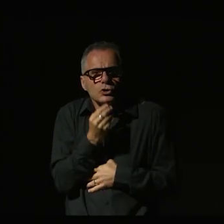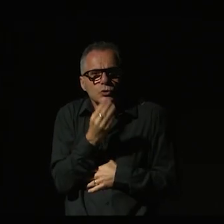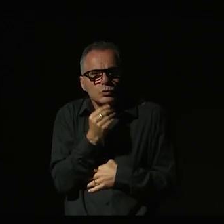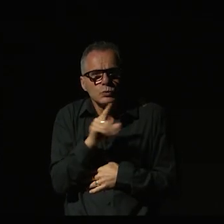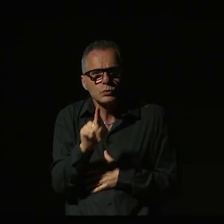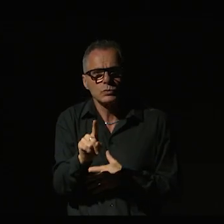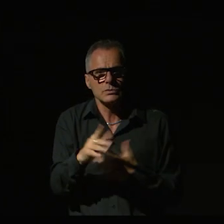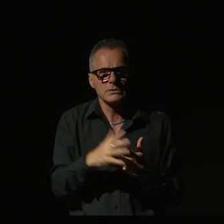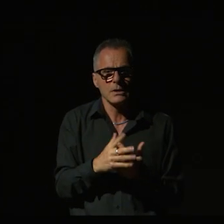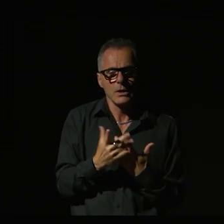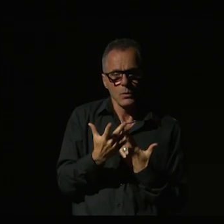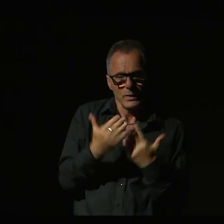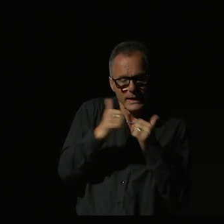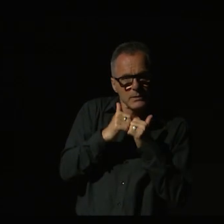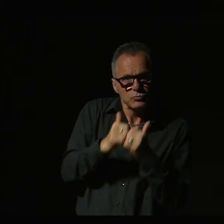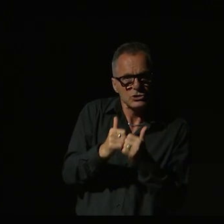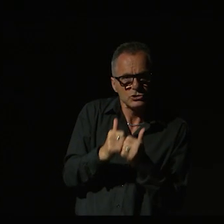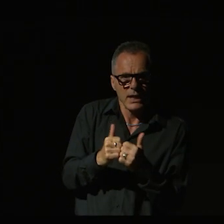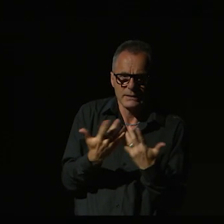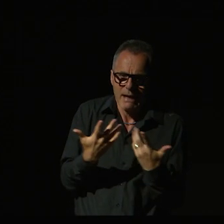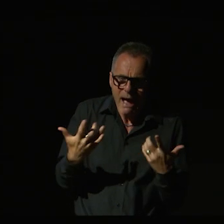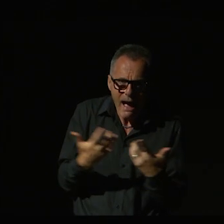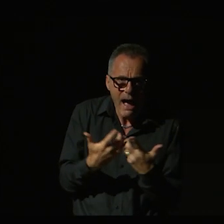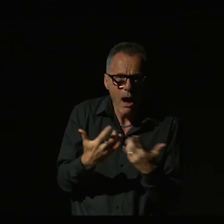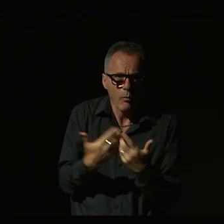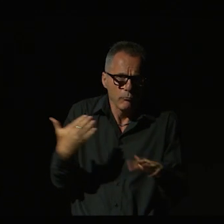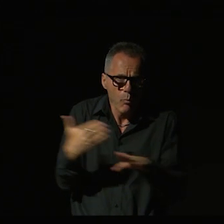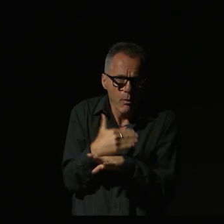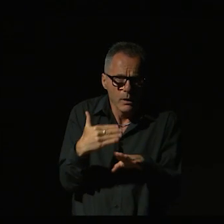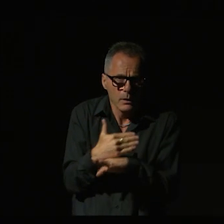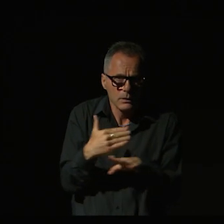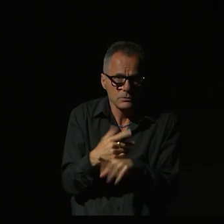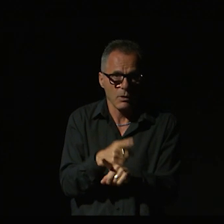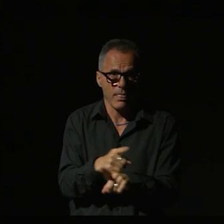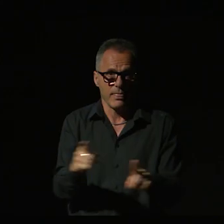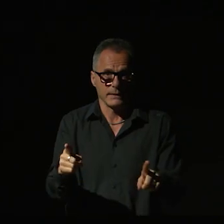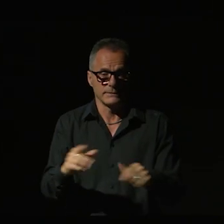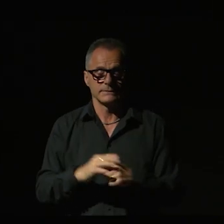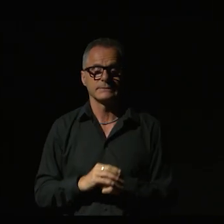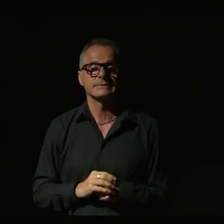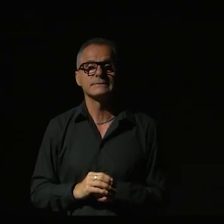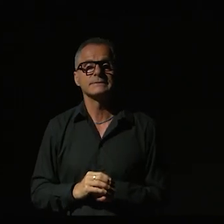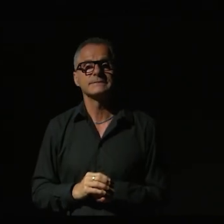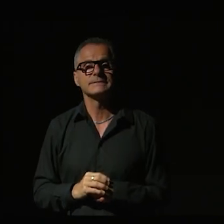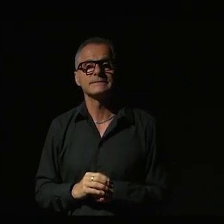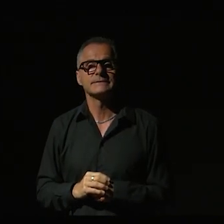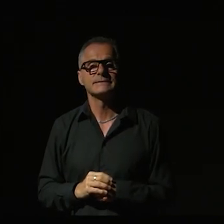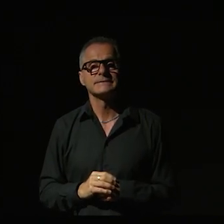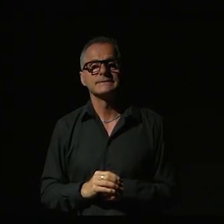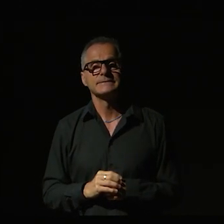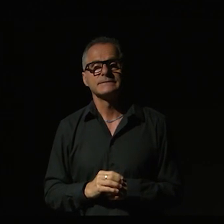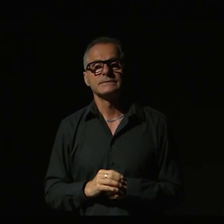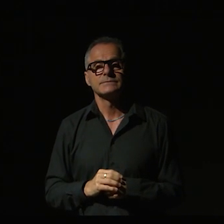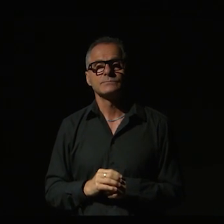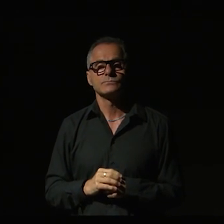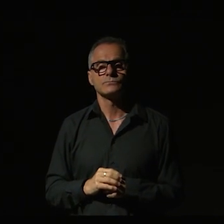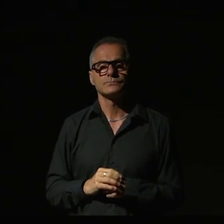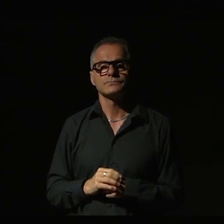how supreme the execution is and is all over a very harmonious integration